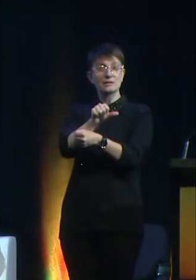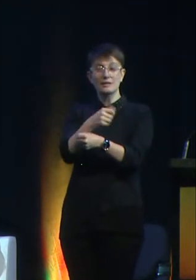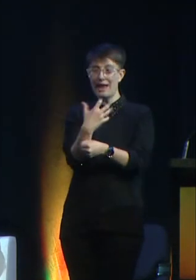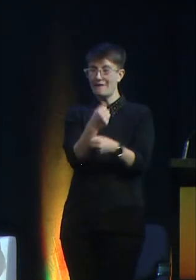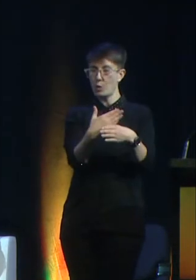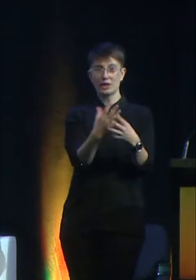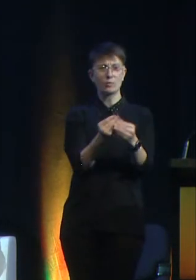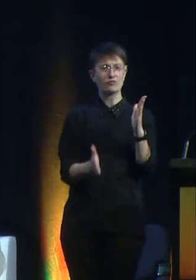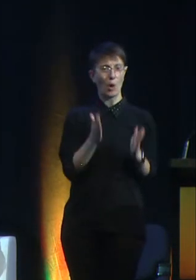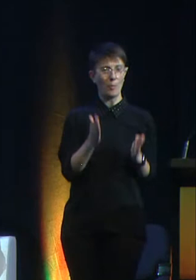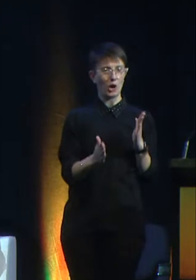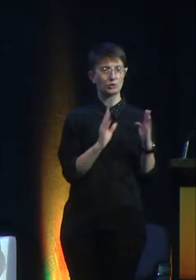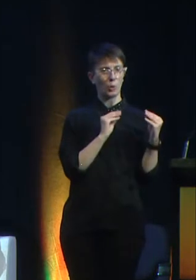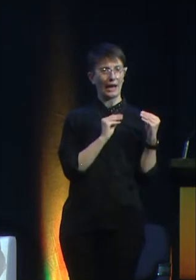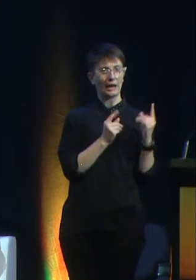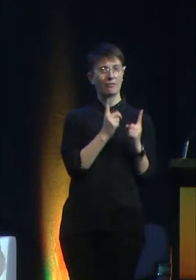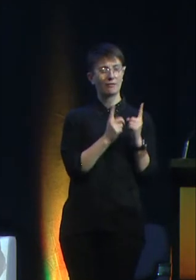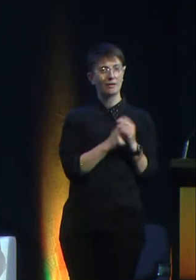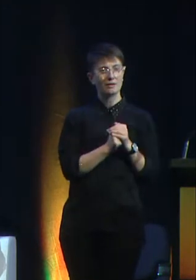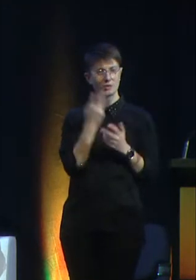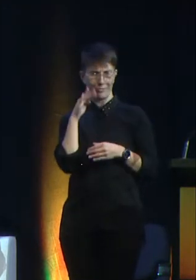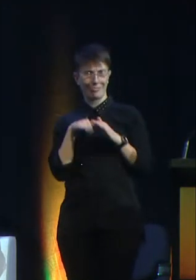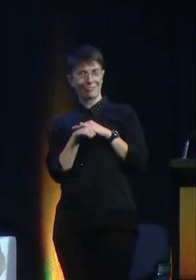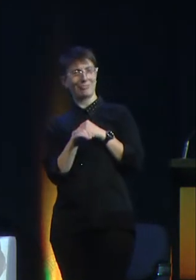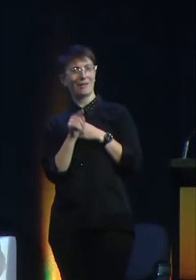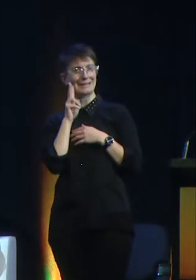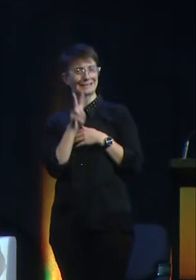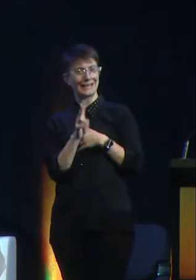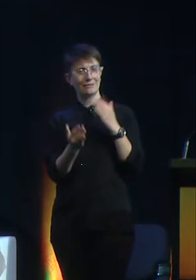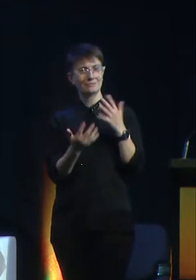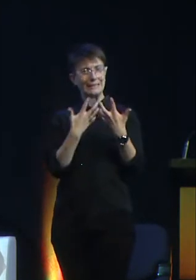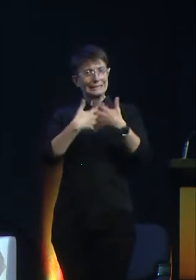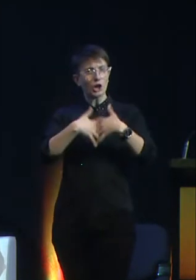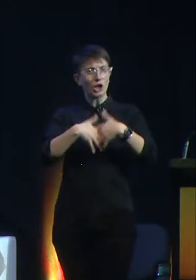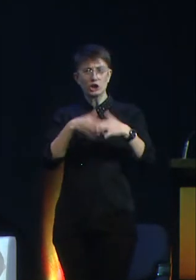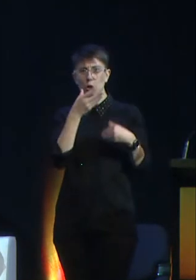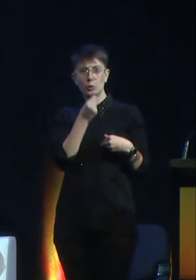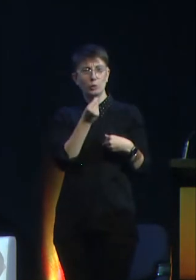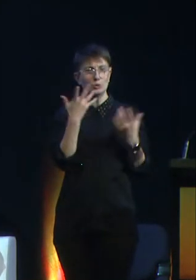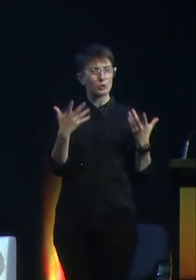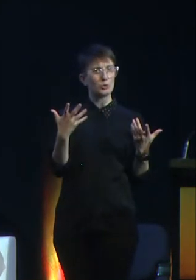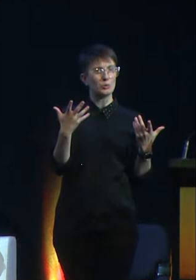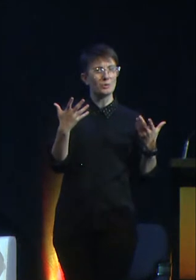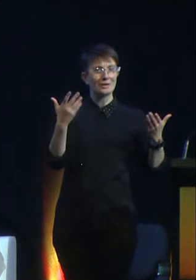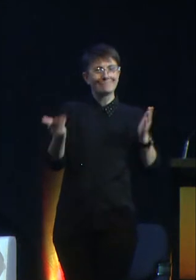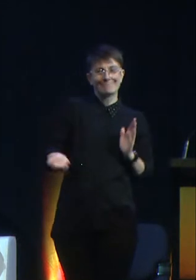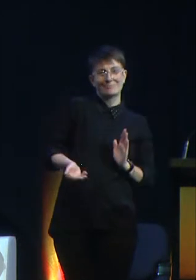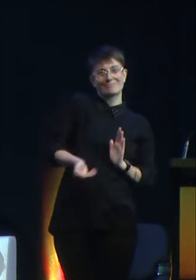So importantly in those images I see technology being used to augment not replace work. That